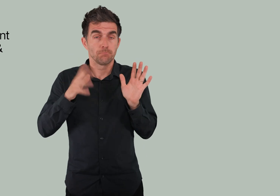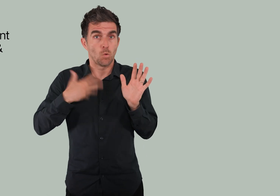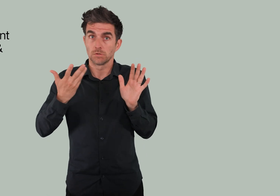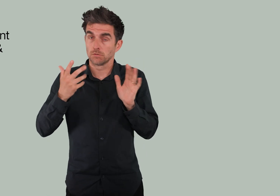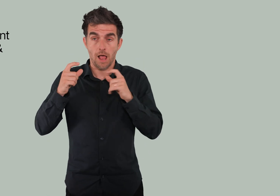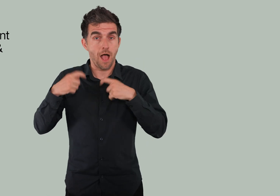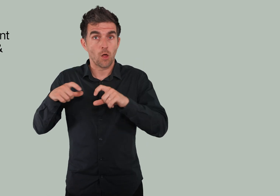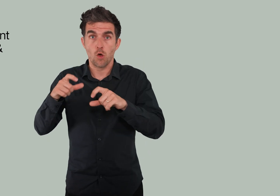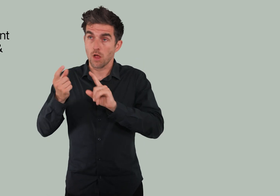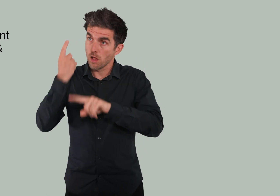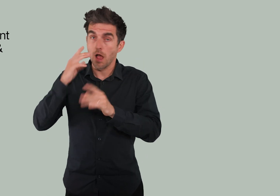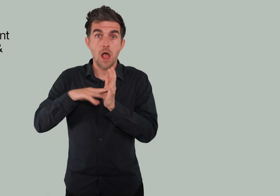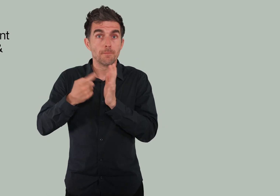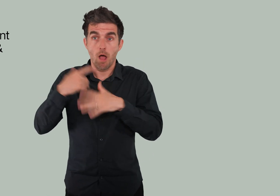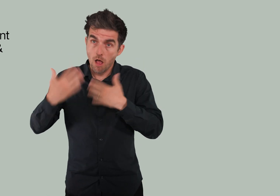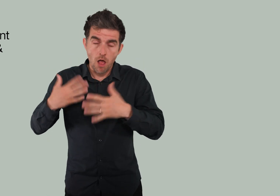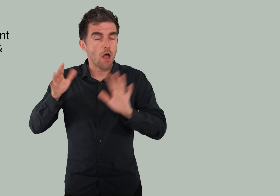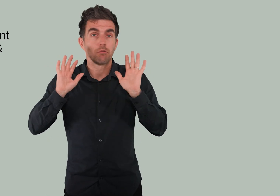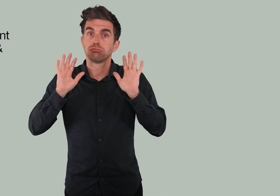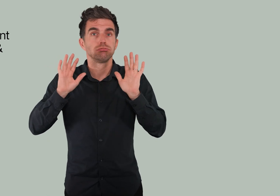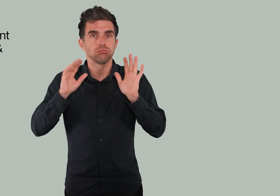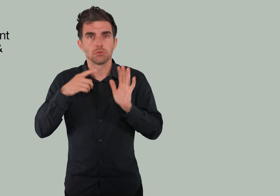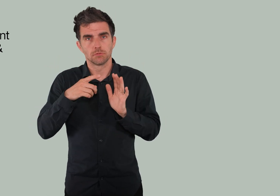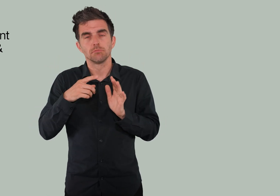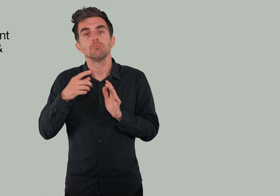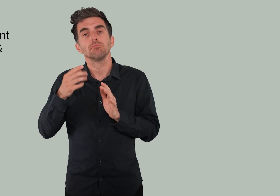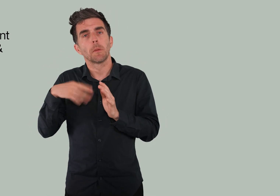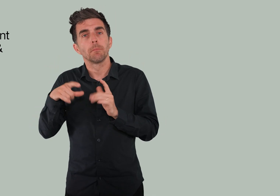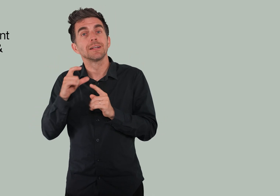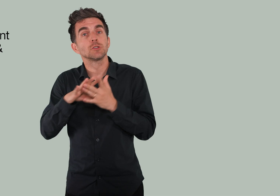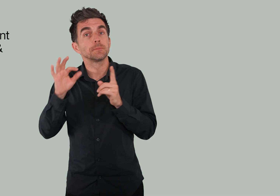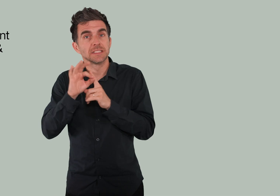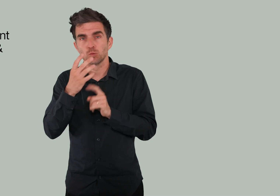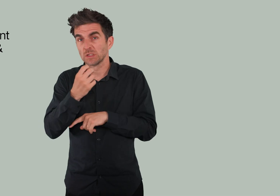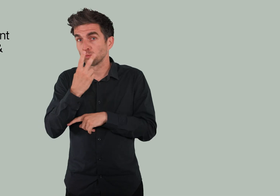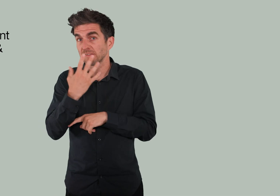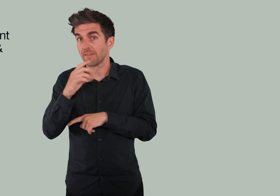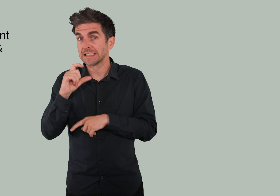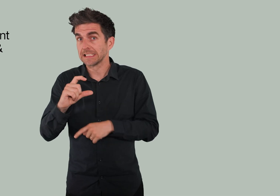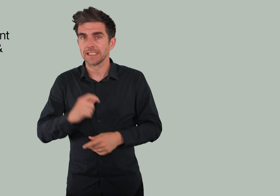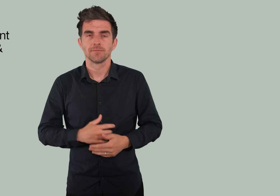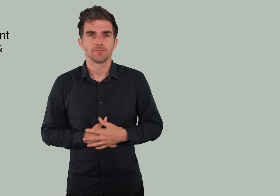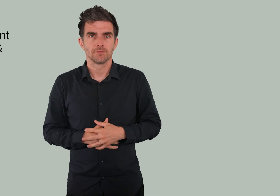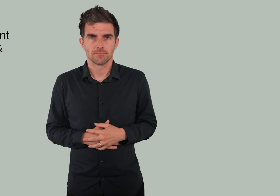to continue the process to the MR stage (DWP, 2025c).